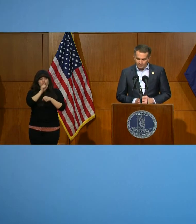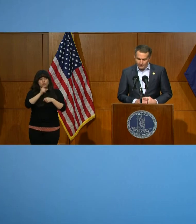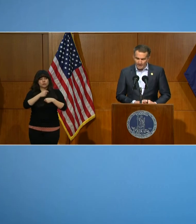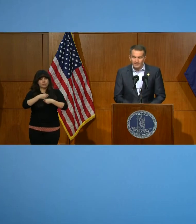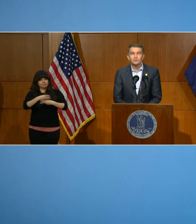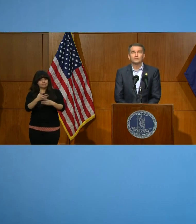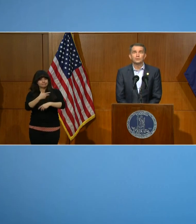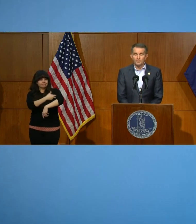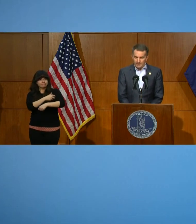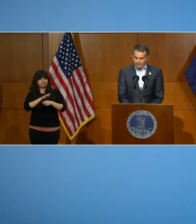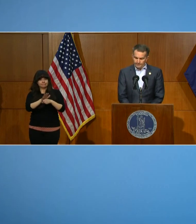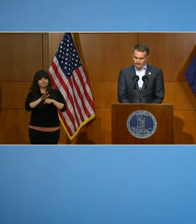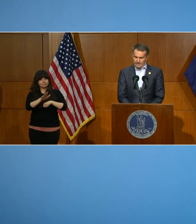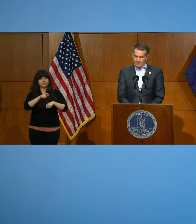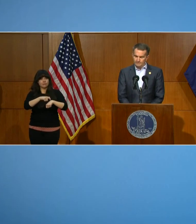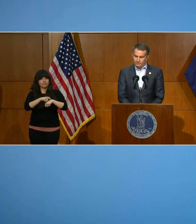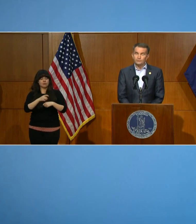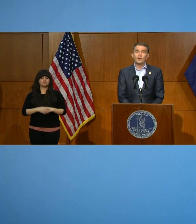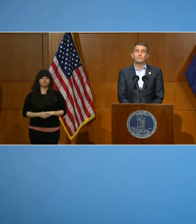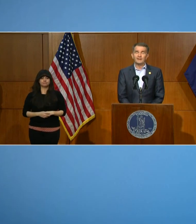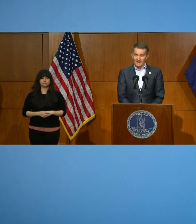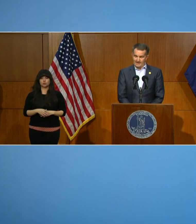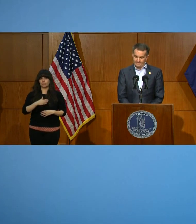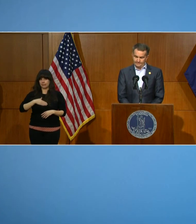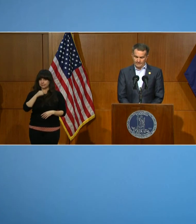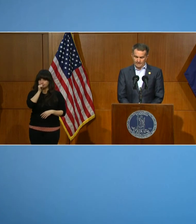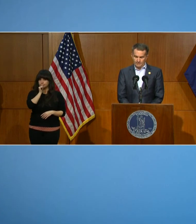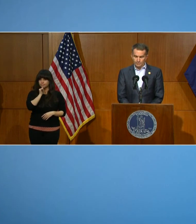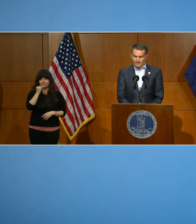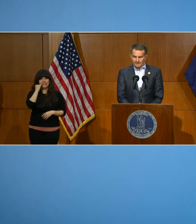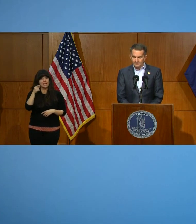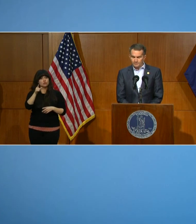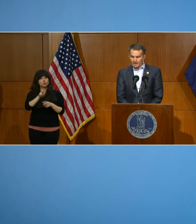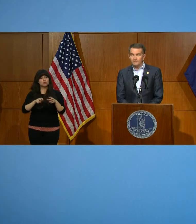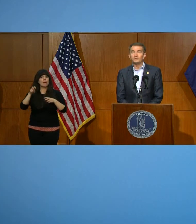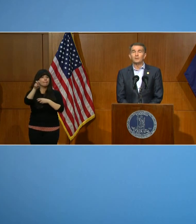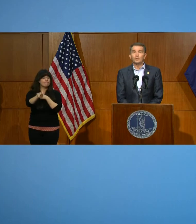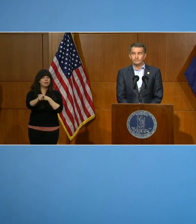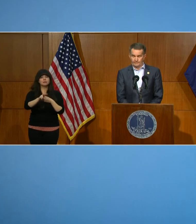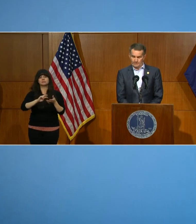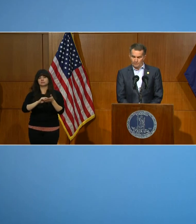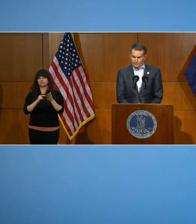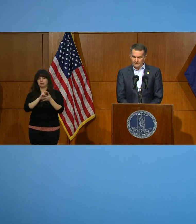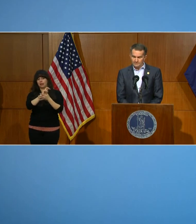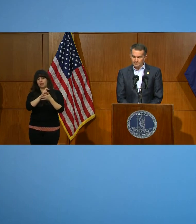AND I ASK YOU TO KEEP THAT IN